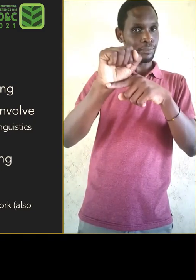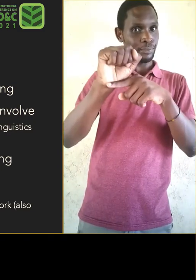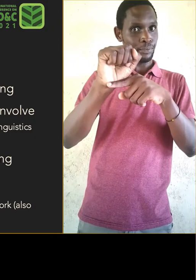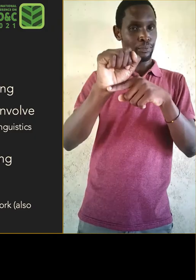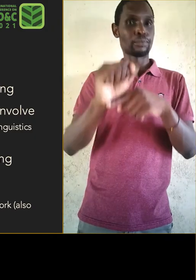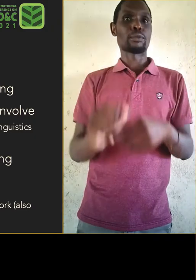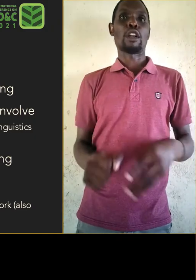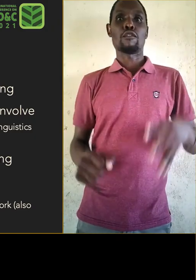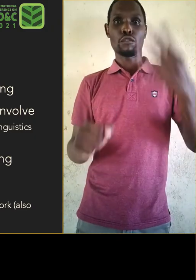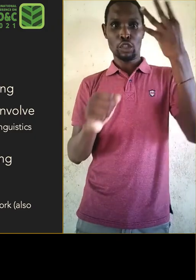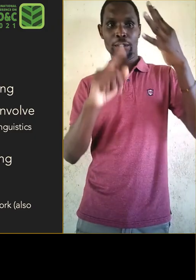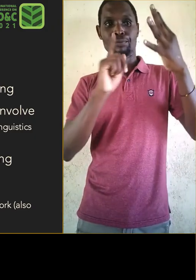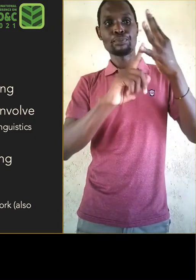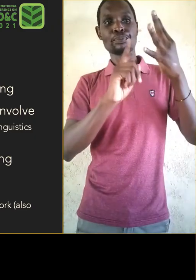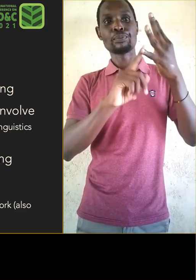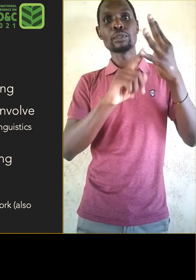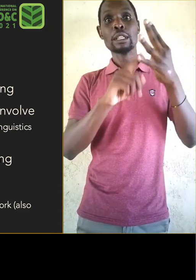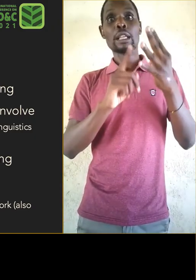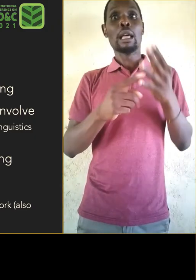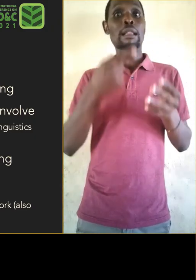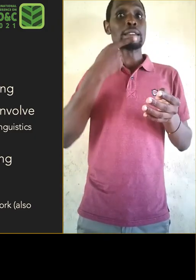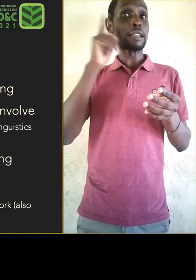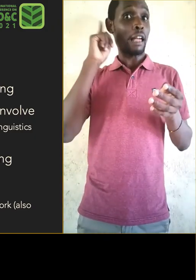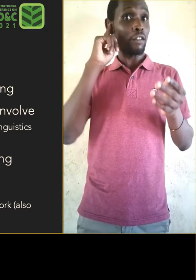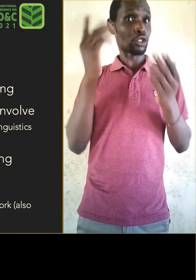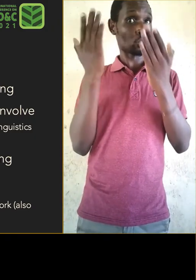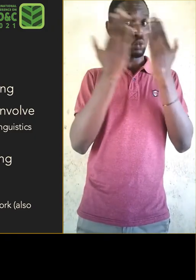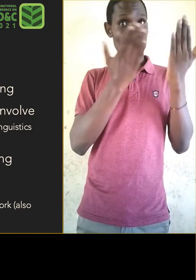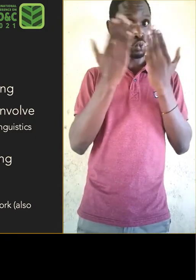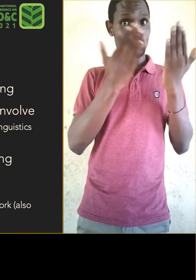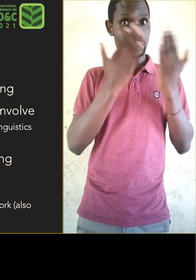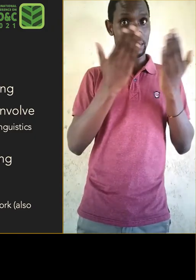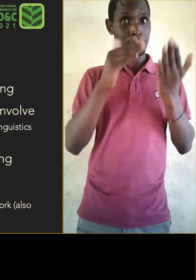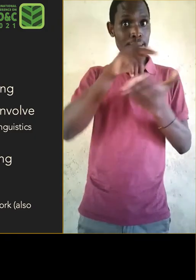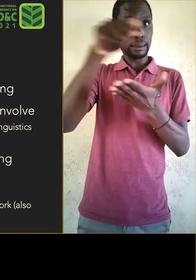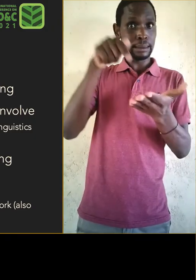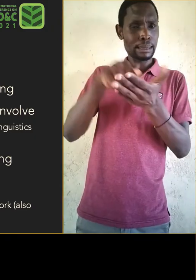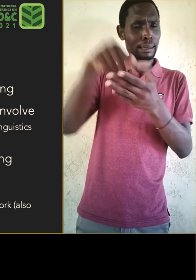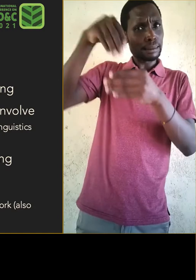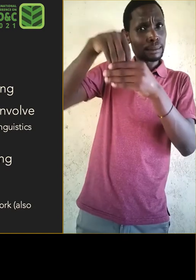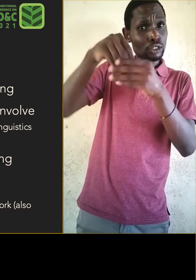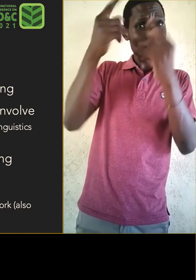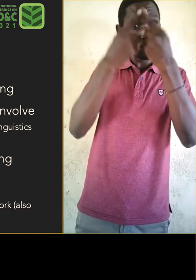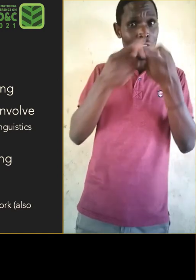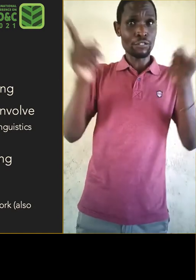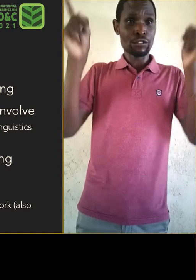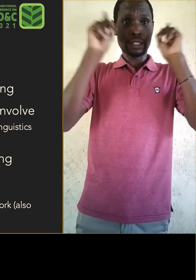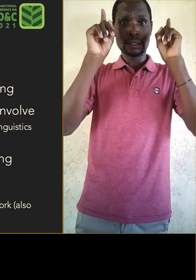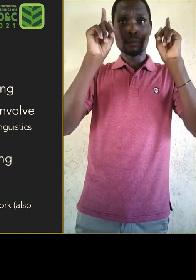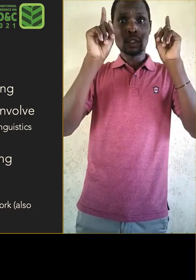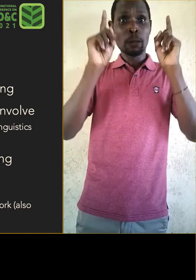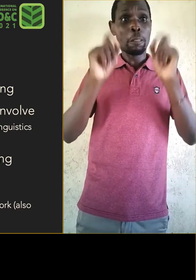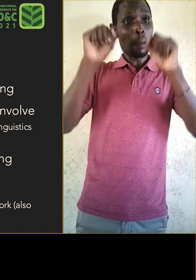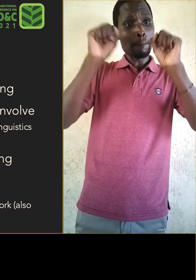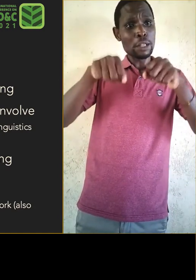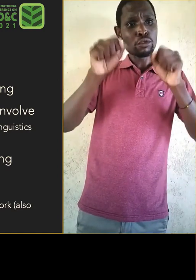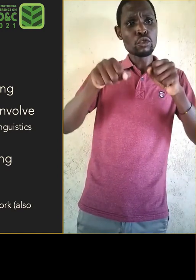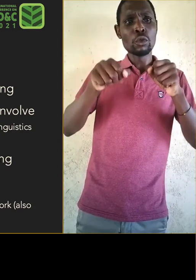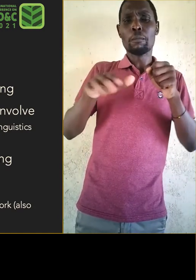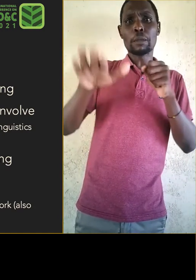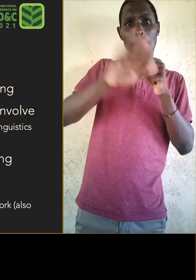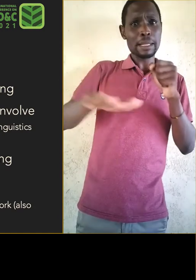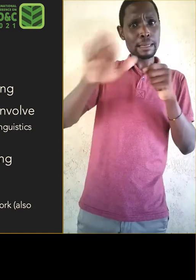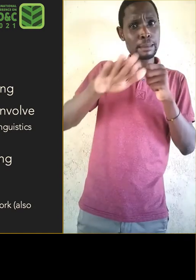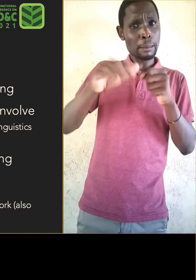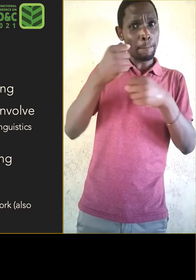a deaf study center within a university. This can create a place for deaf students